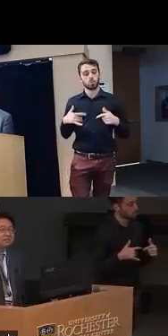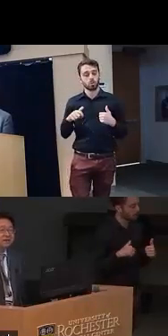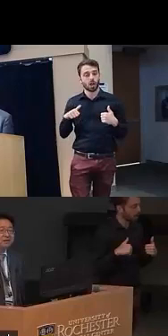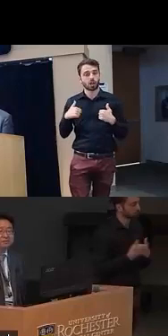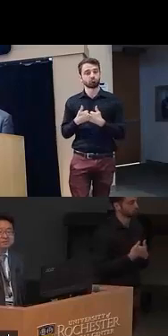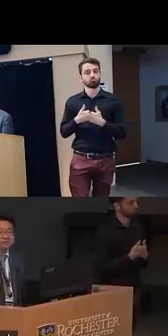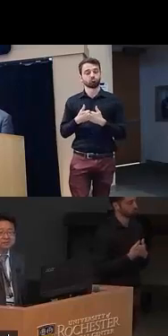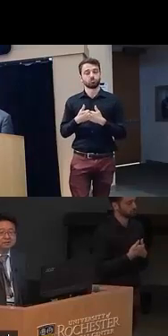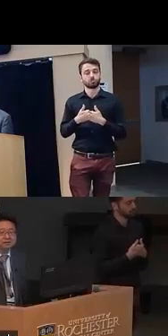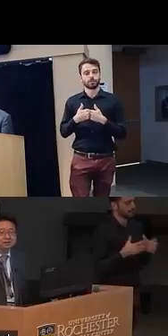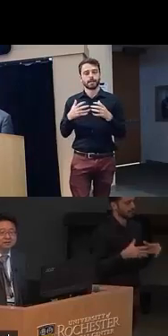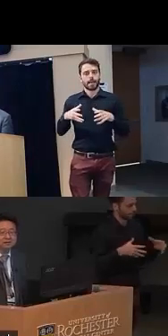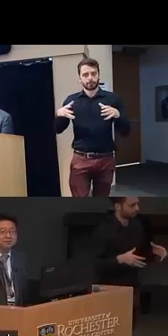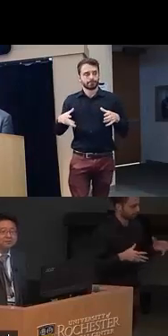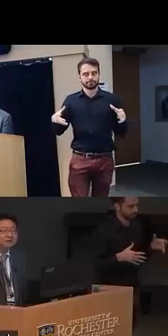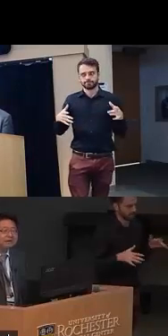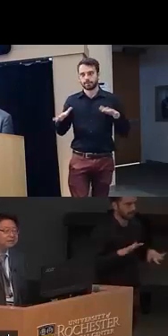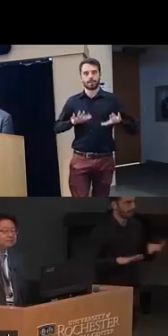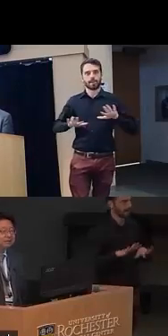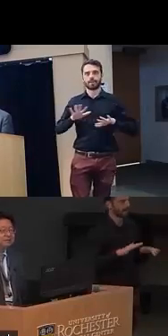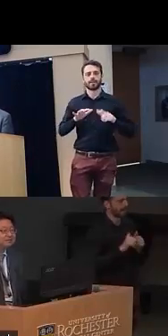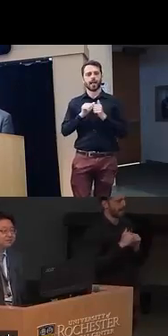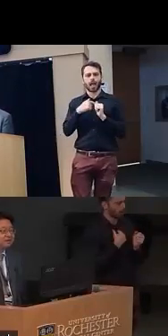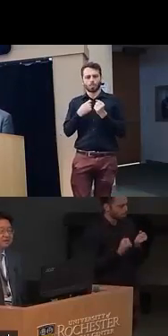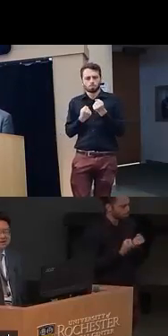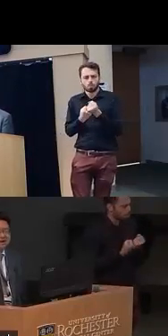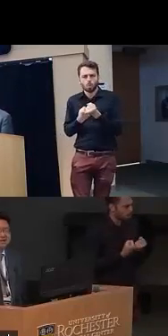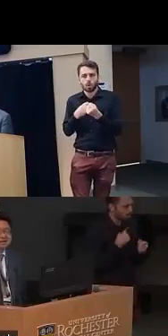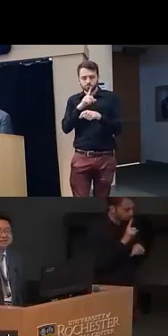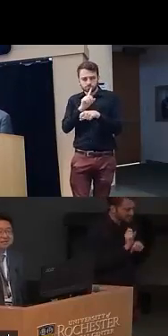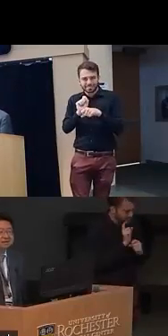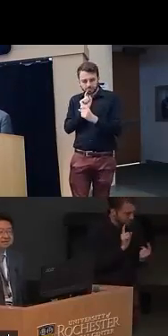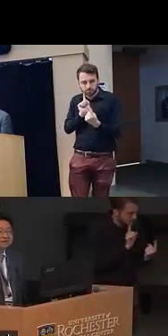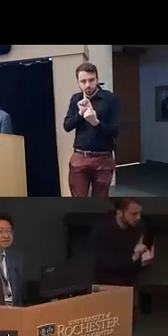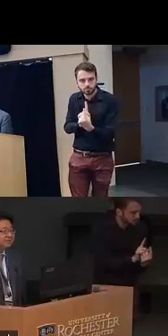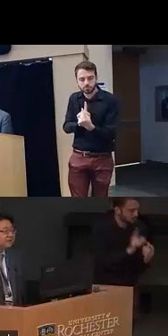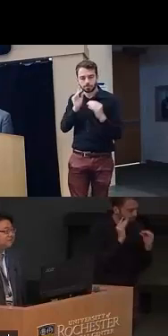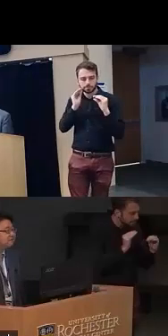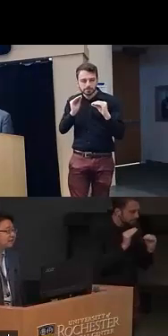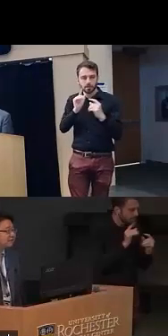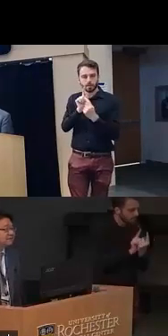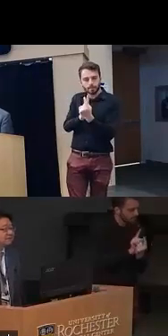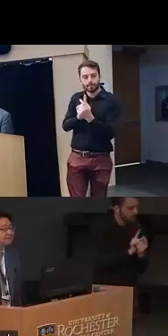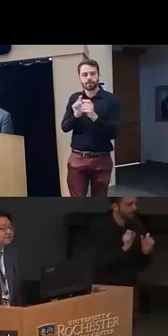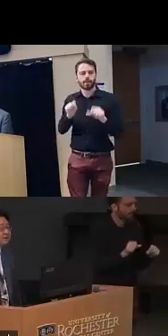provide more support and provide more mentorship and guidance because many of the faculty members